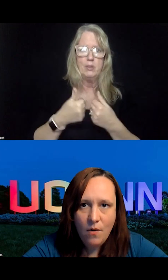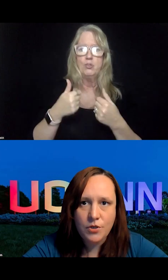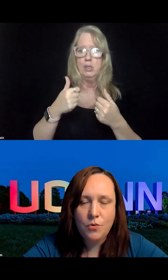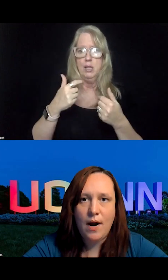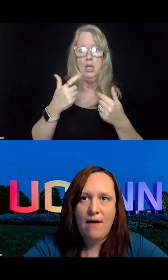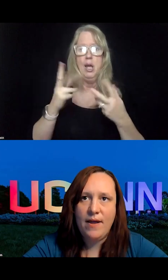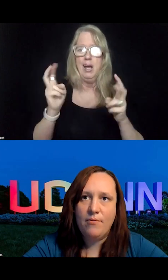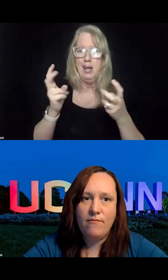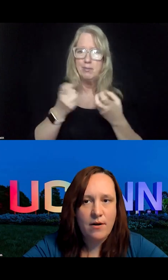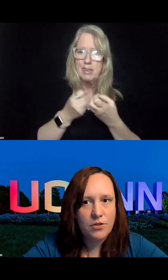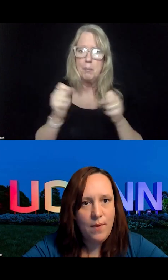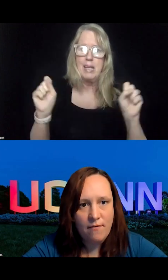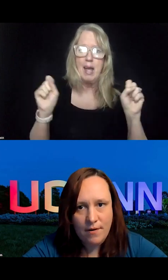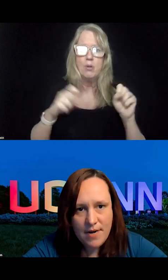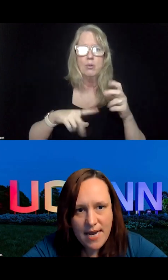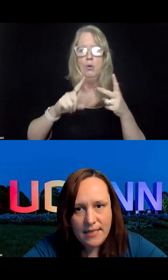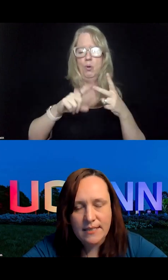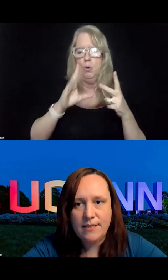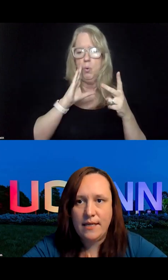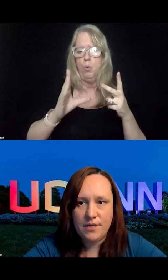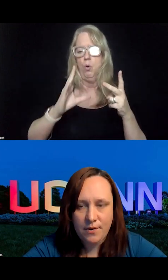OUT OR HAVING PROVIDERS AWARE OF THEIR NEEDS AND DEALING WITH